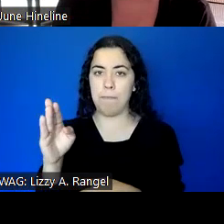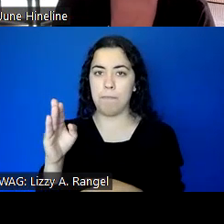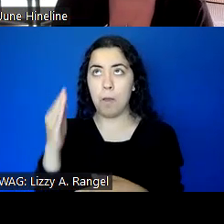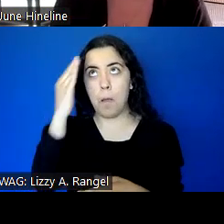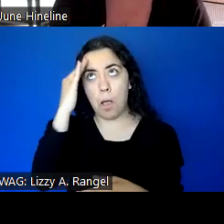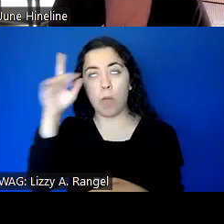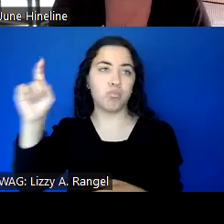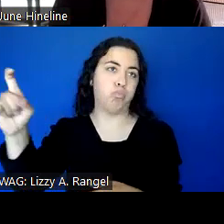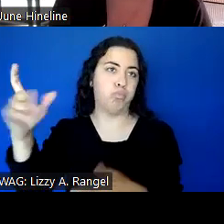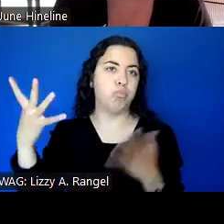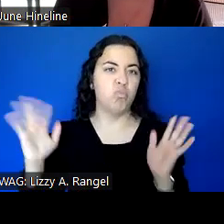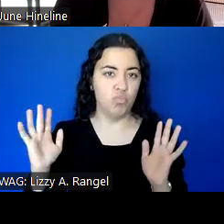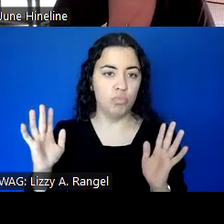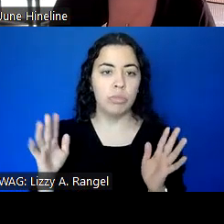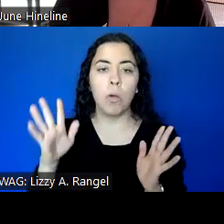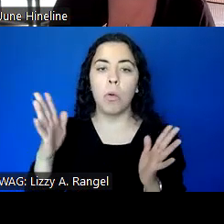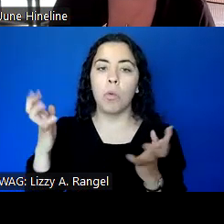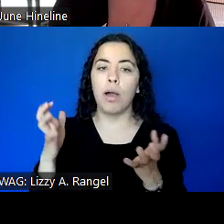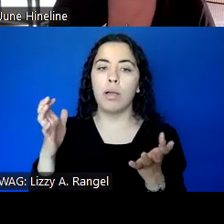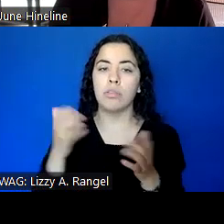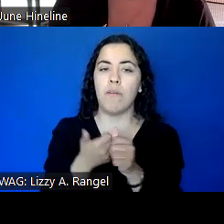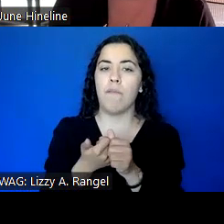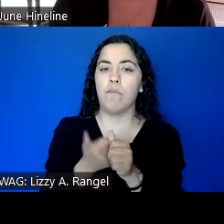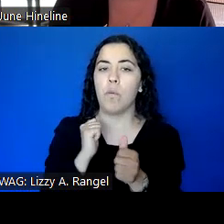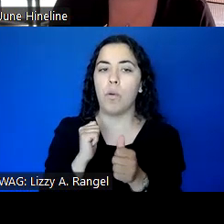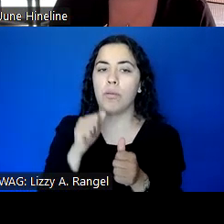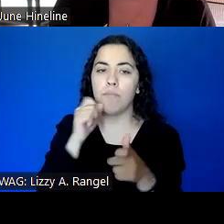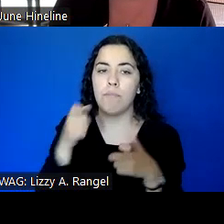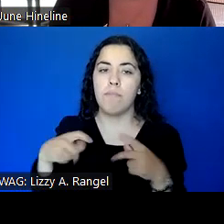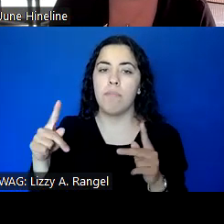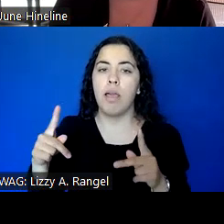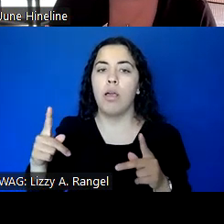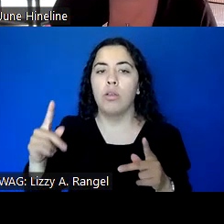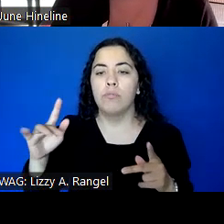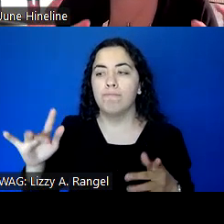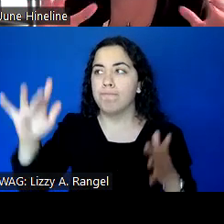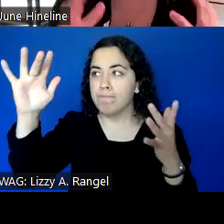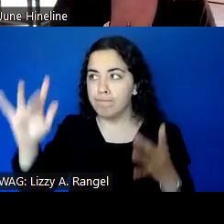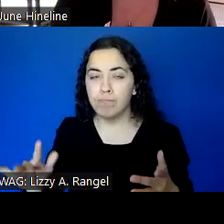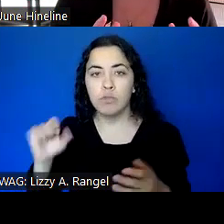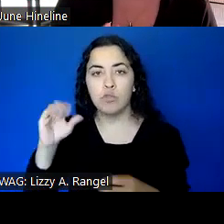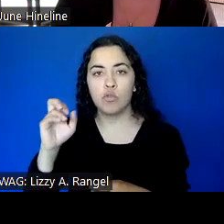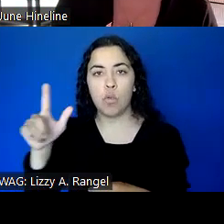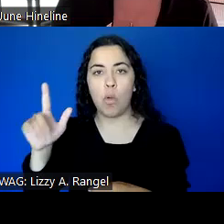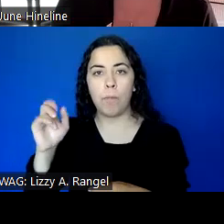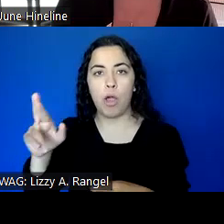to the link that people know it will open a new window or tab. Many users on both